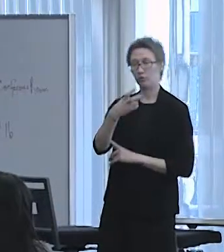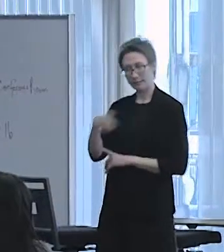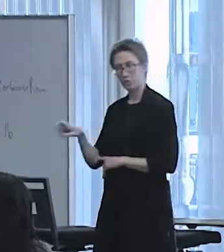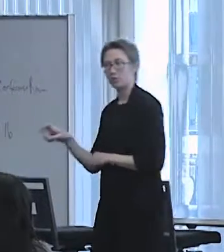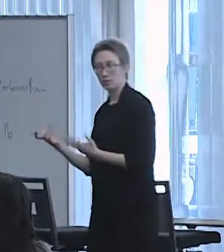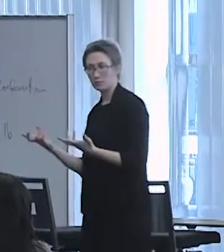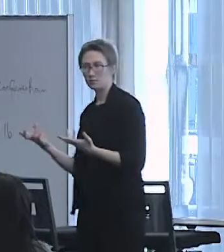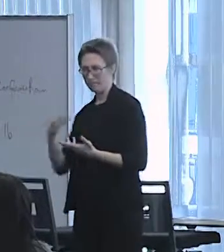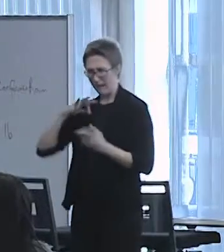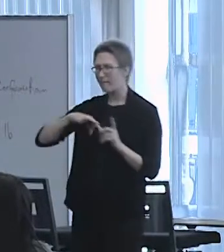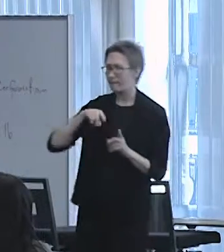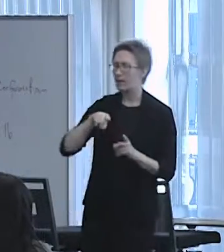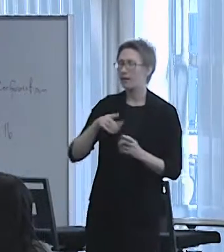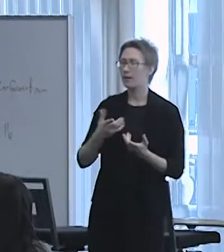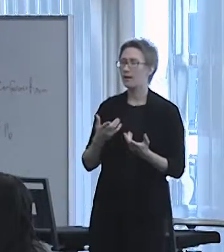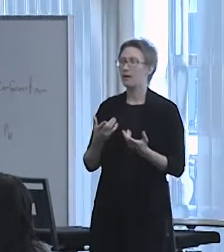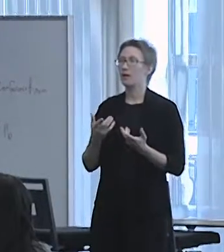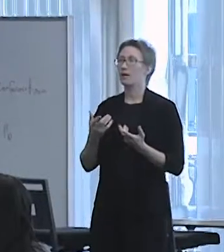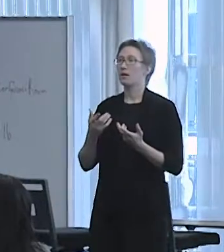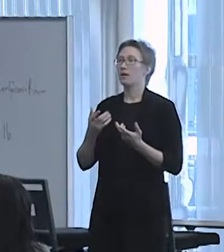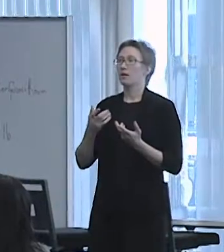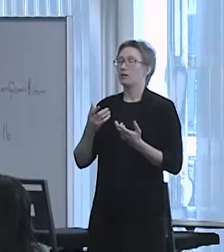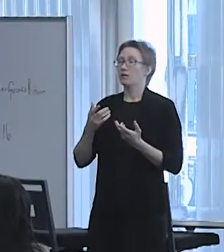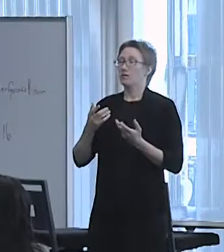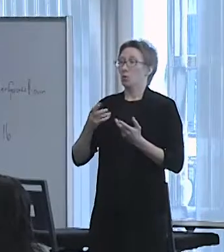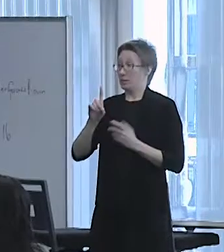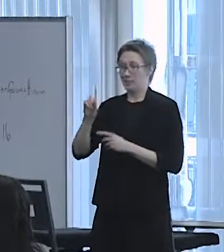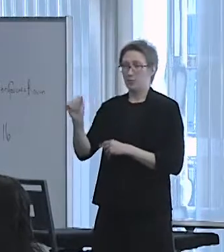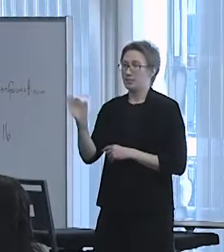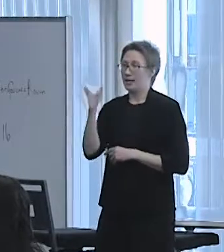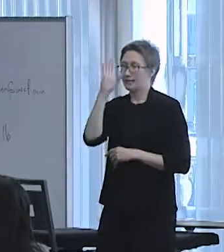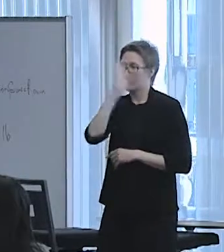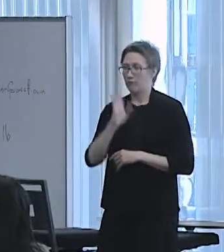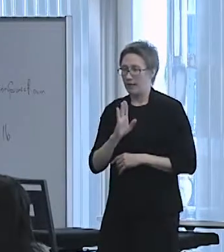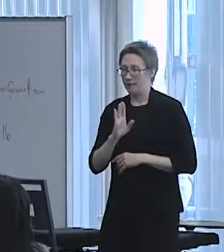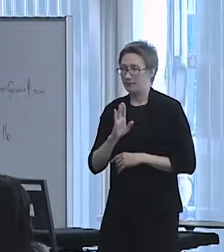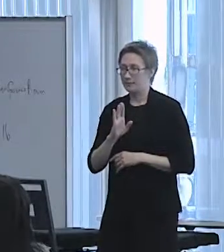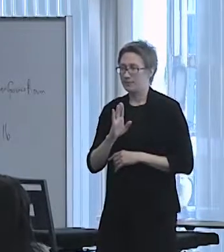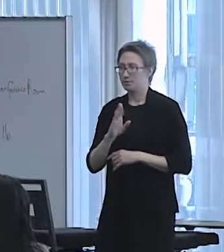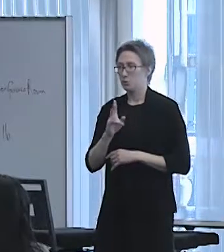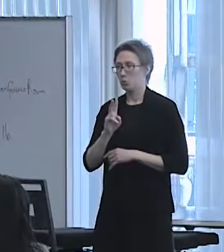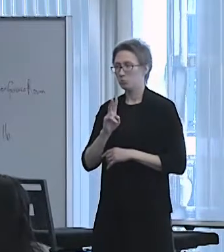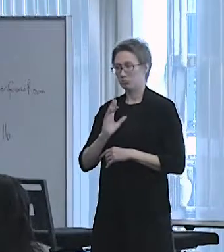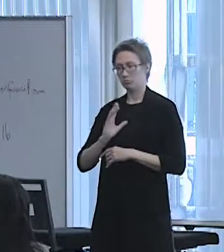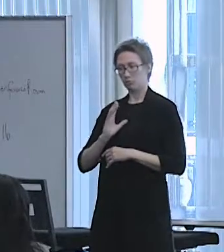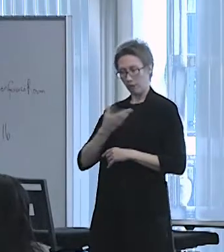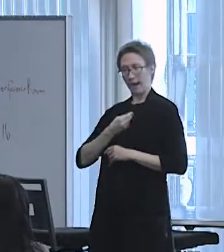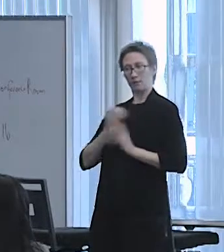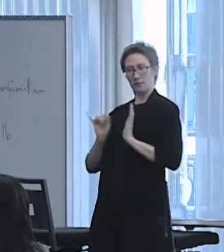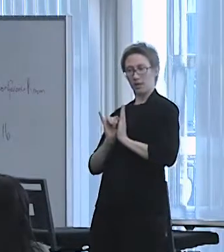Even disabilities like schizophrenia, you can't just say, oh, they're crazy, they can't transition, no.